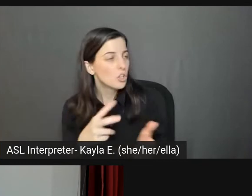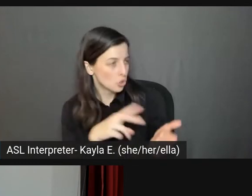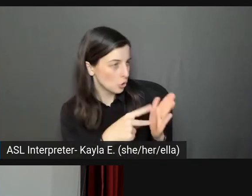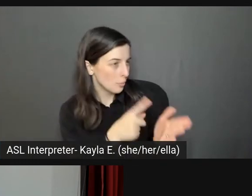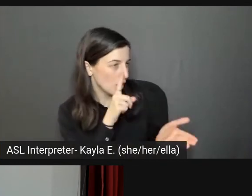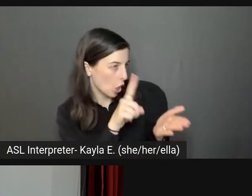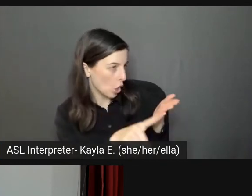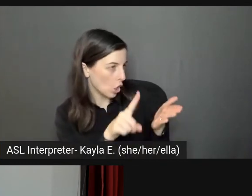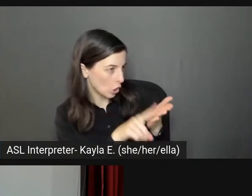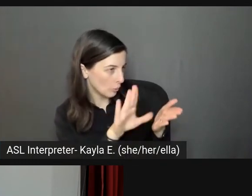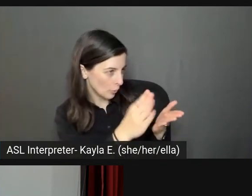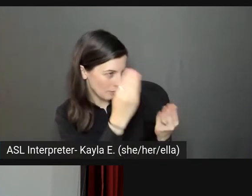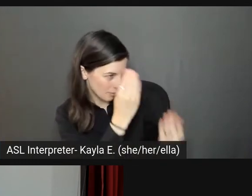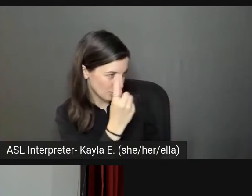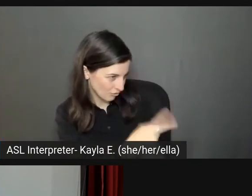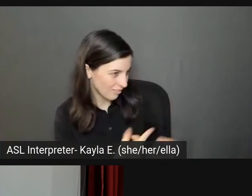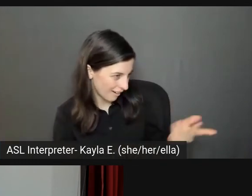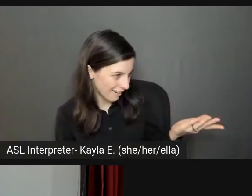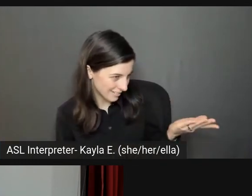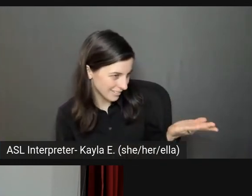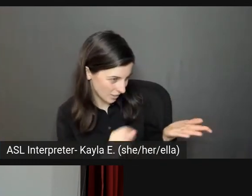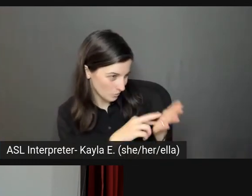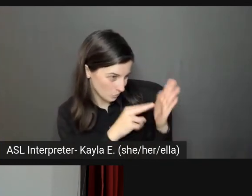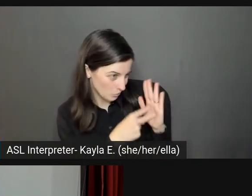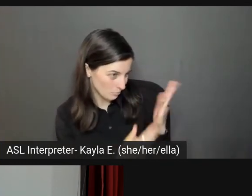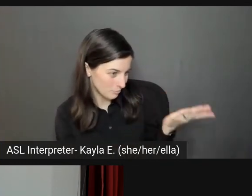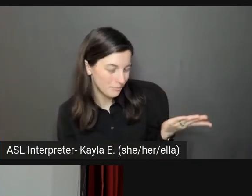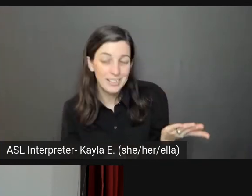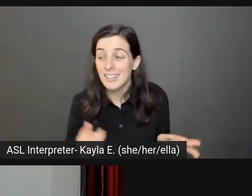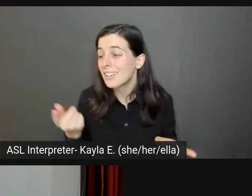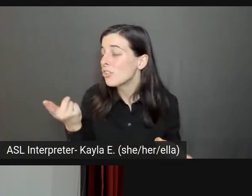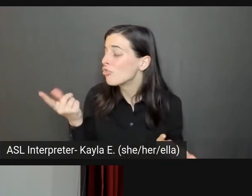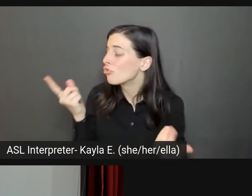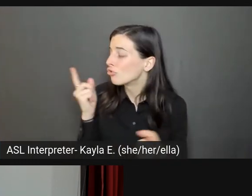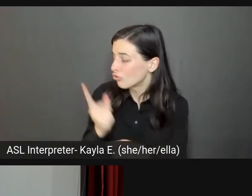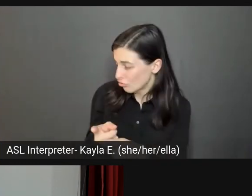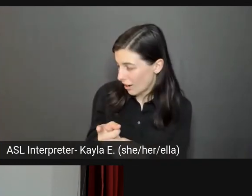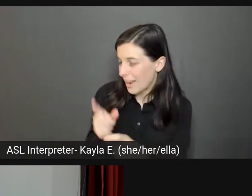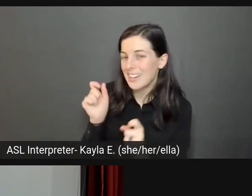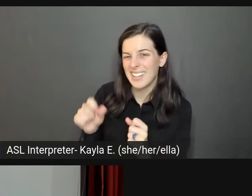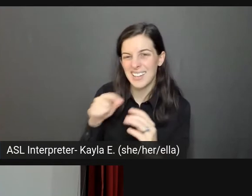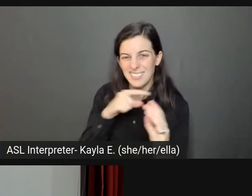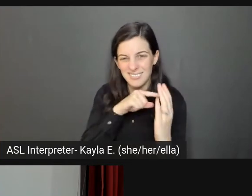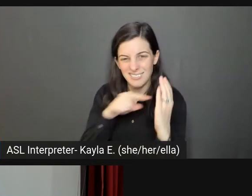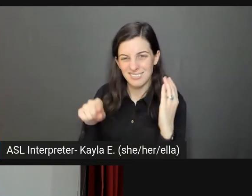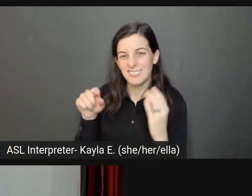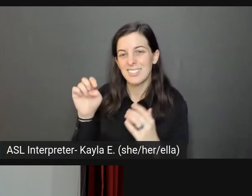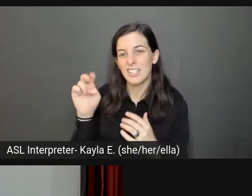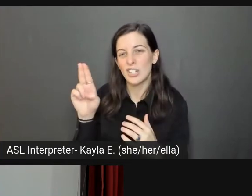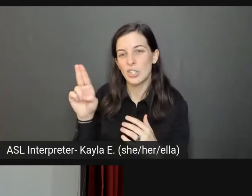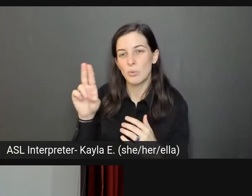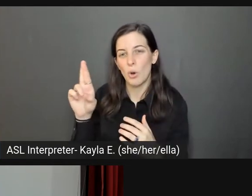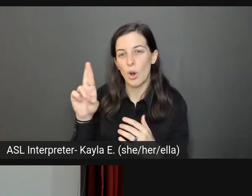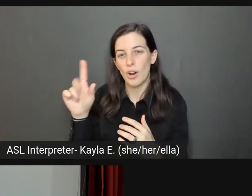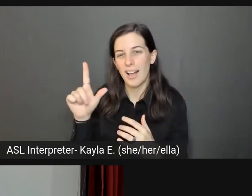Look you up and find you. I can send you a URL. To do a video now, it's a little bit useless because you need